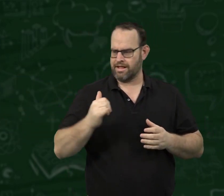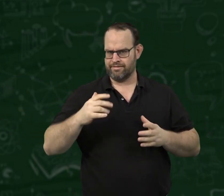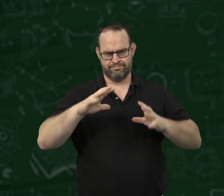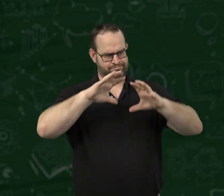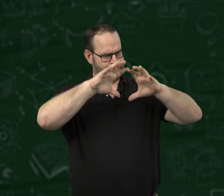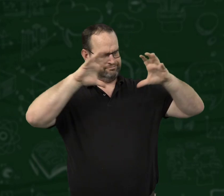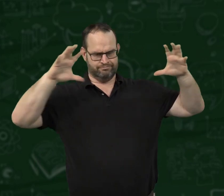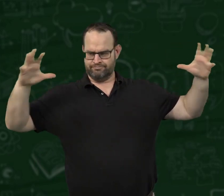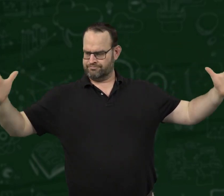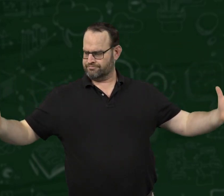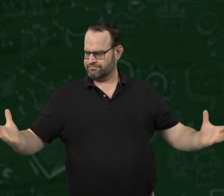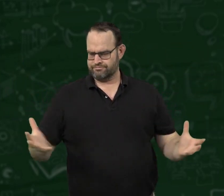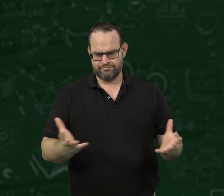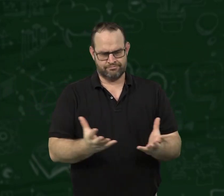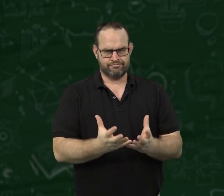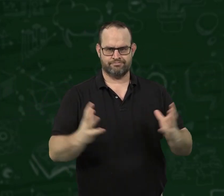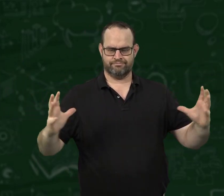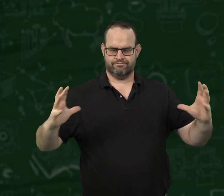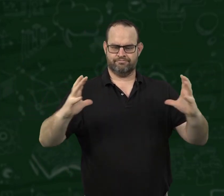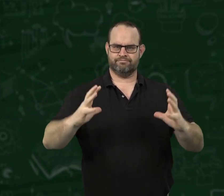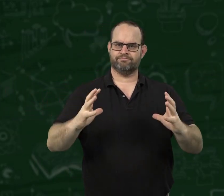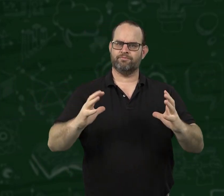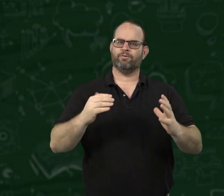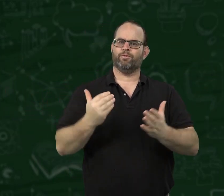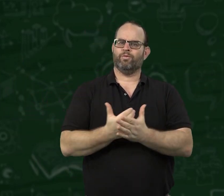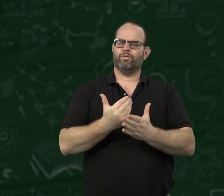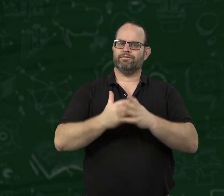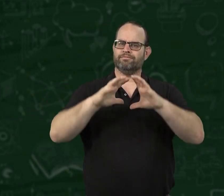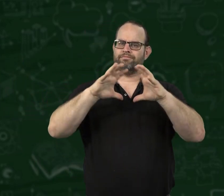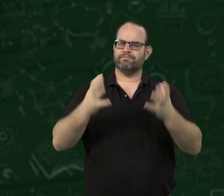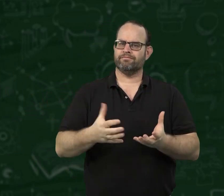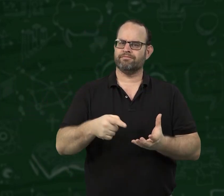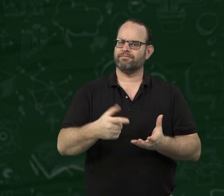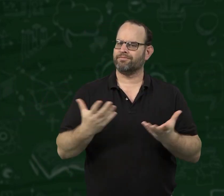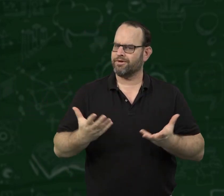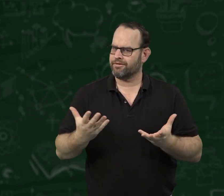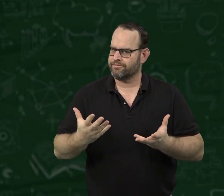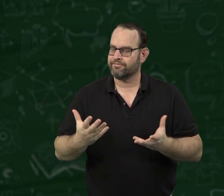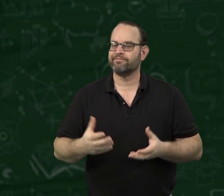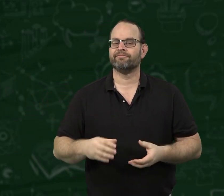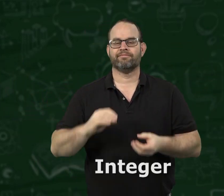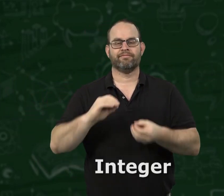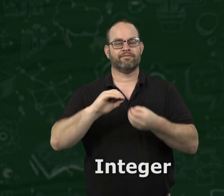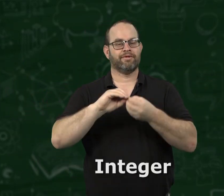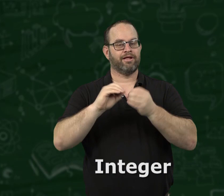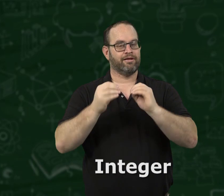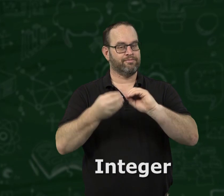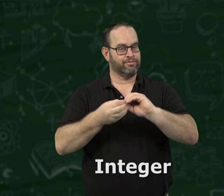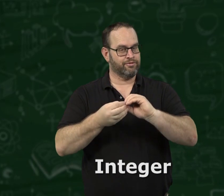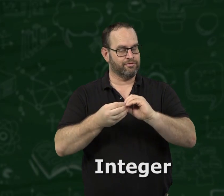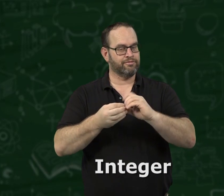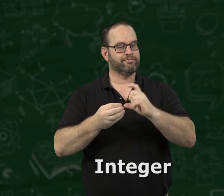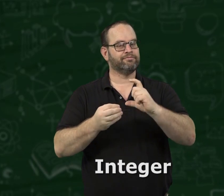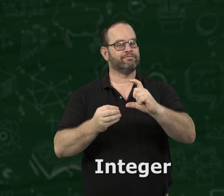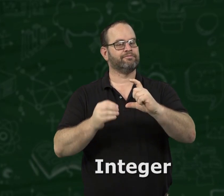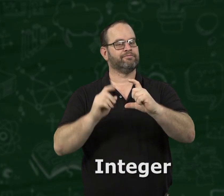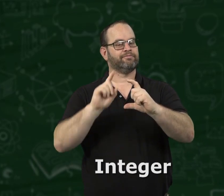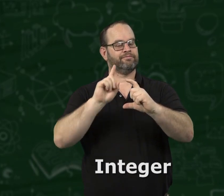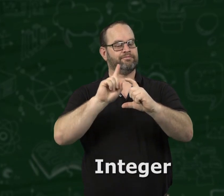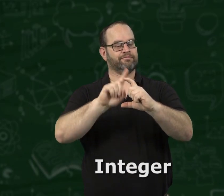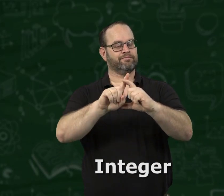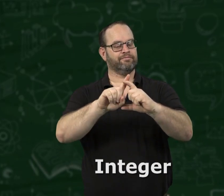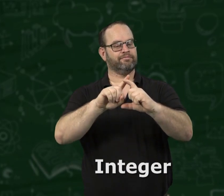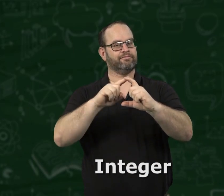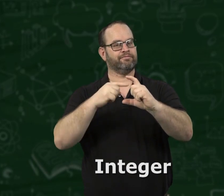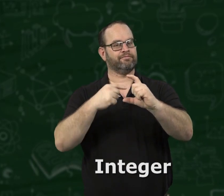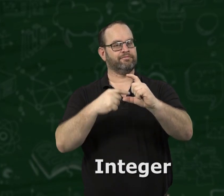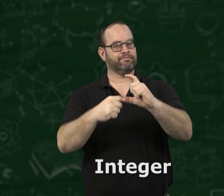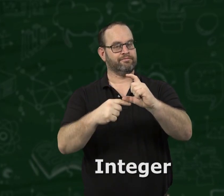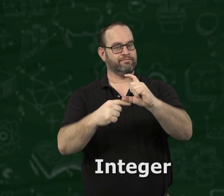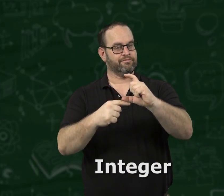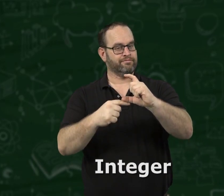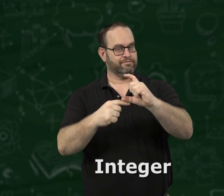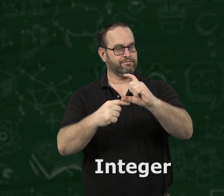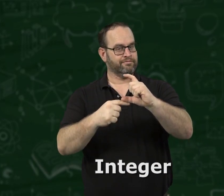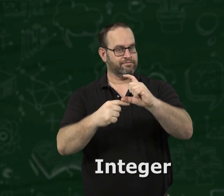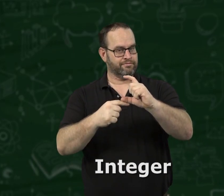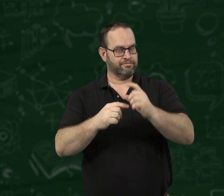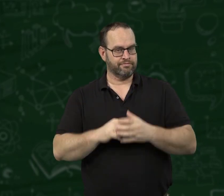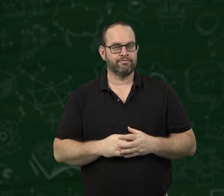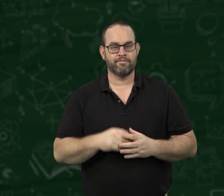All positive and negative numbers are called integers.